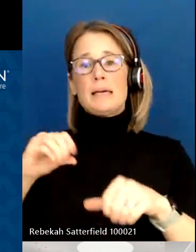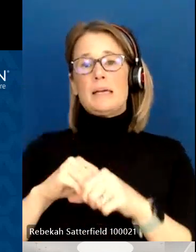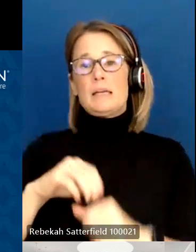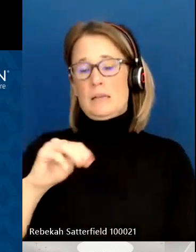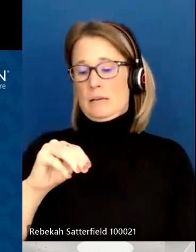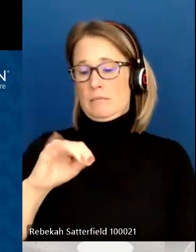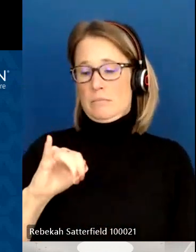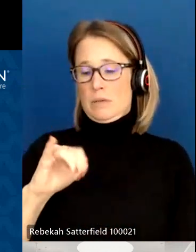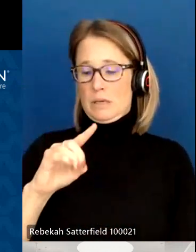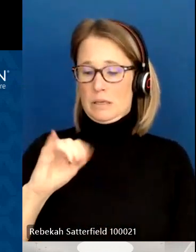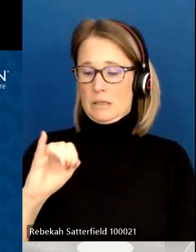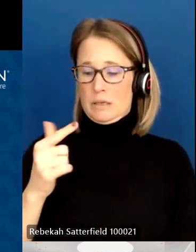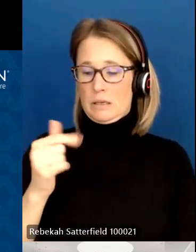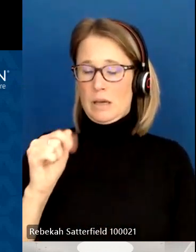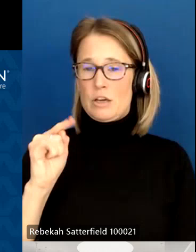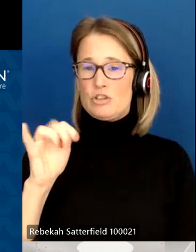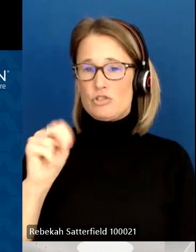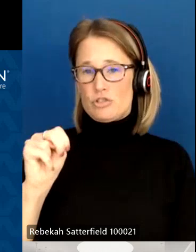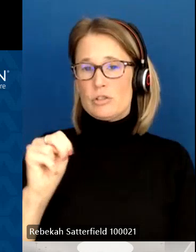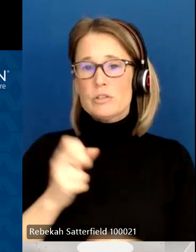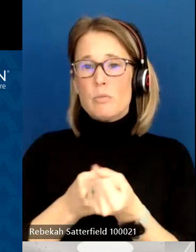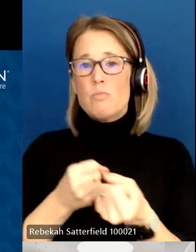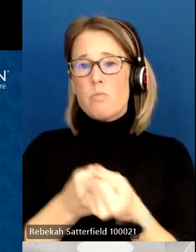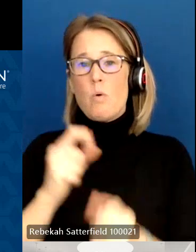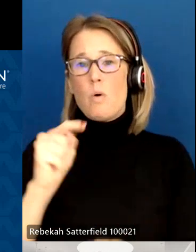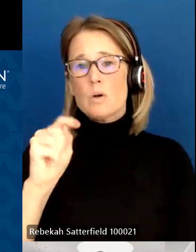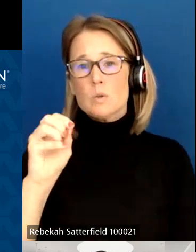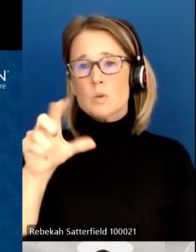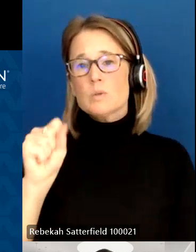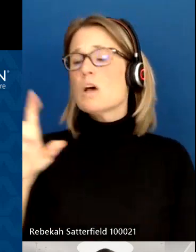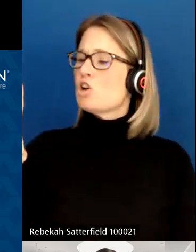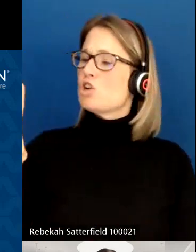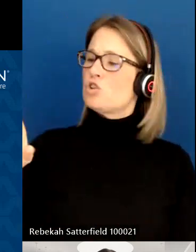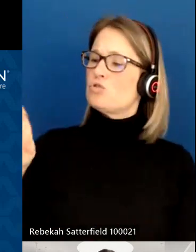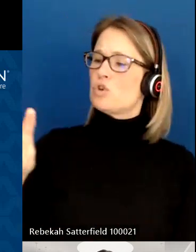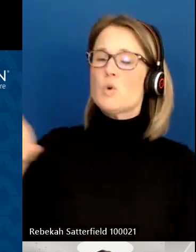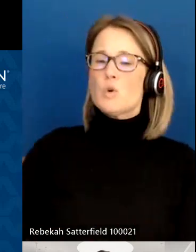tools Dre you mentioned that more it's becoming more and more common that that Health Systems